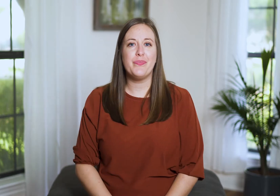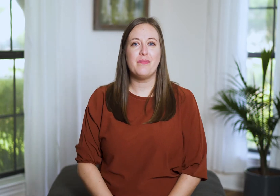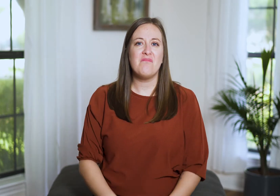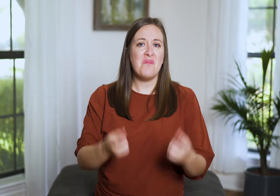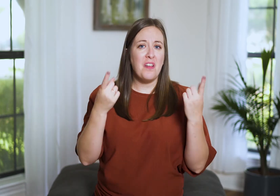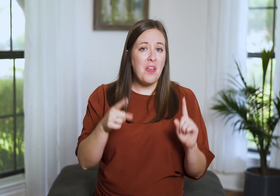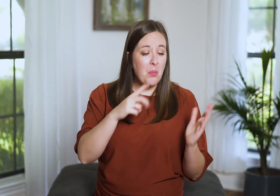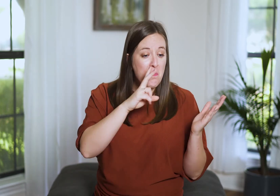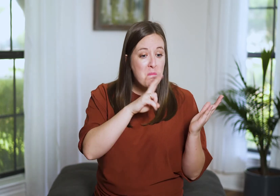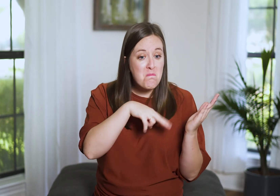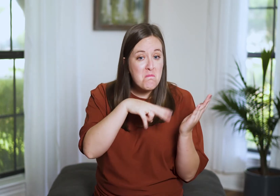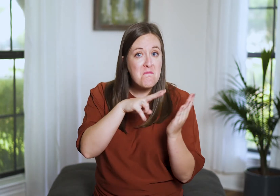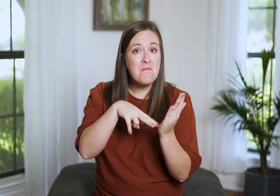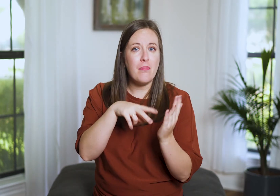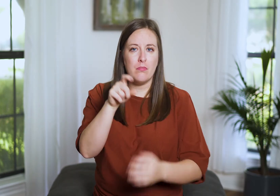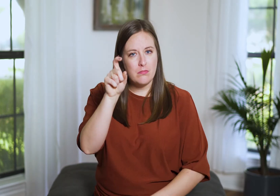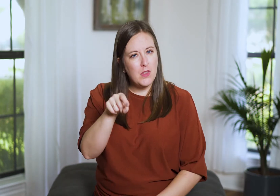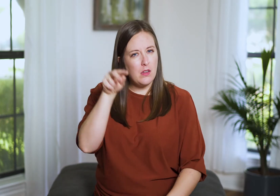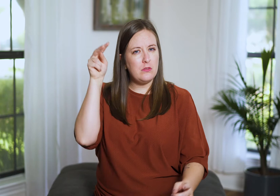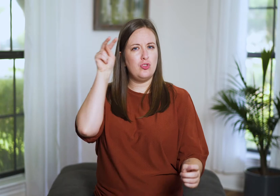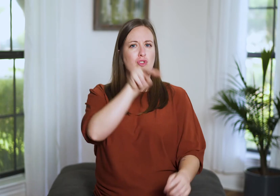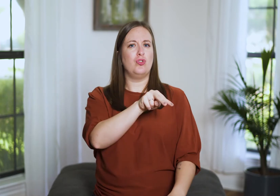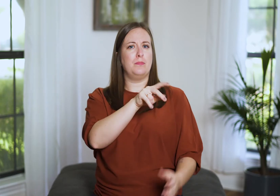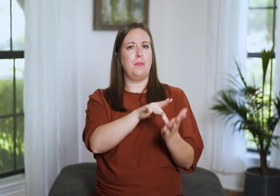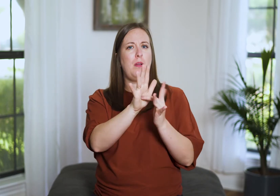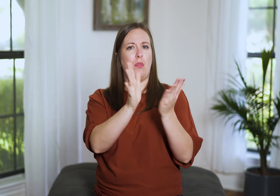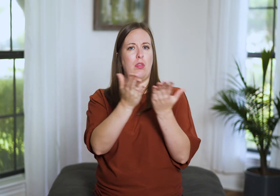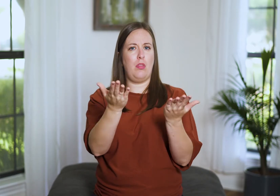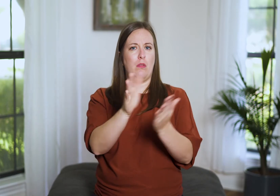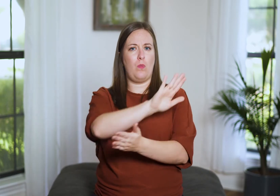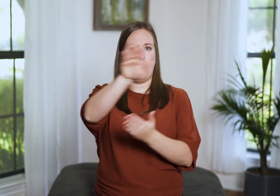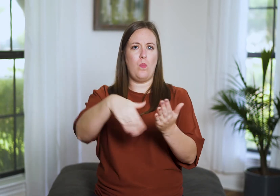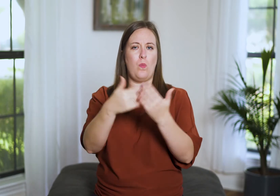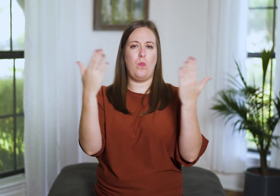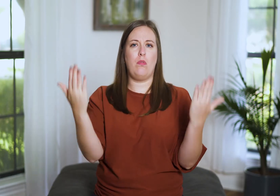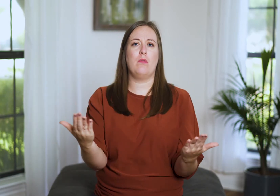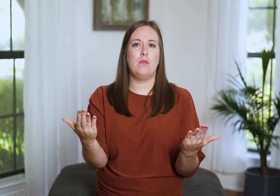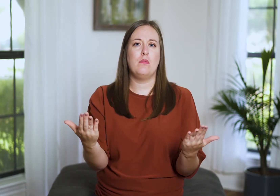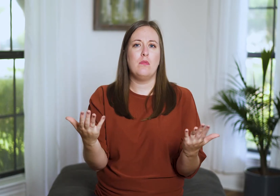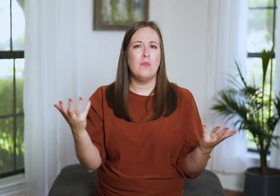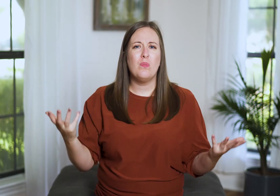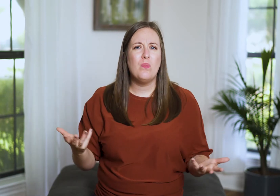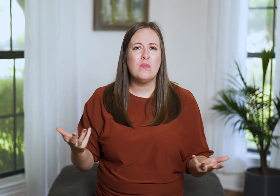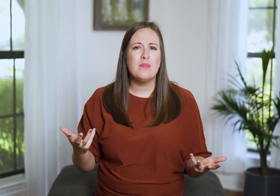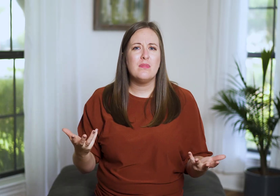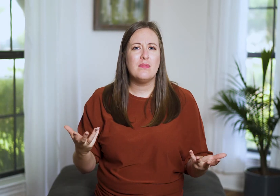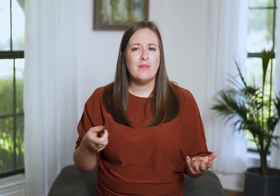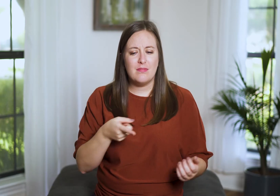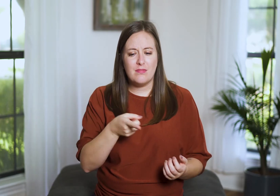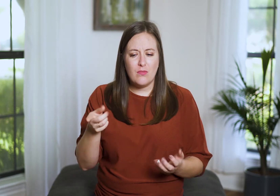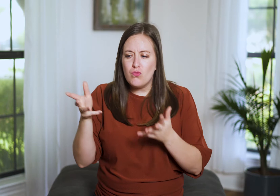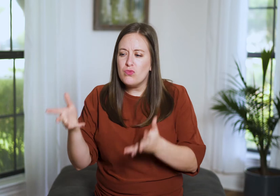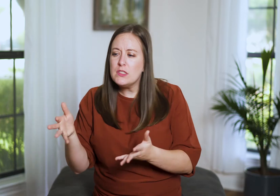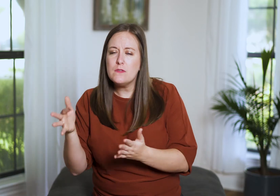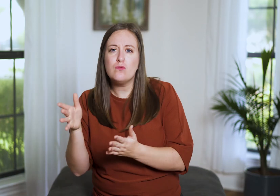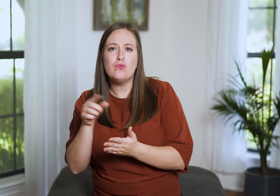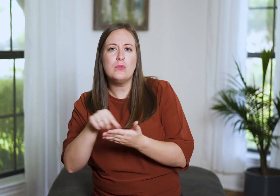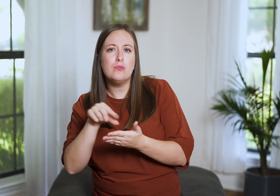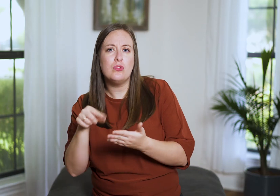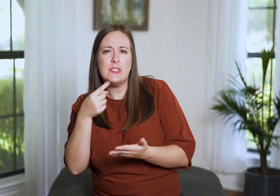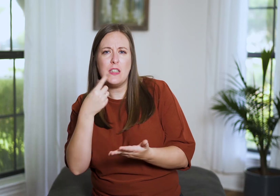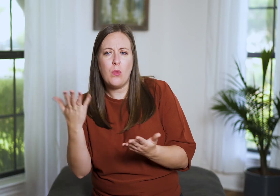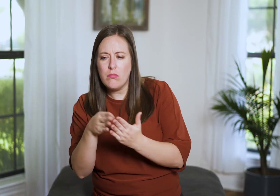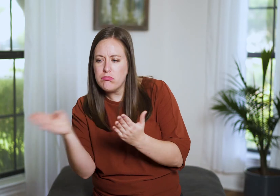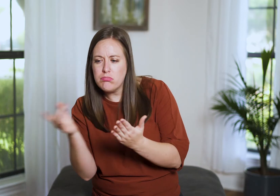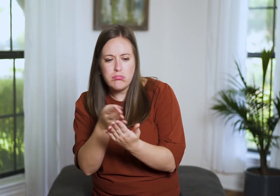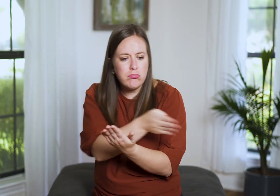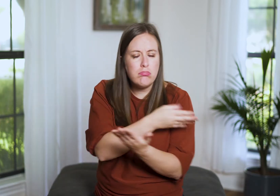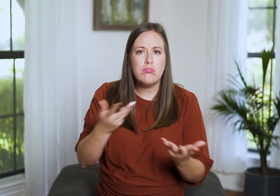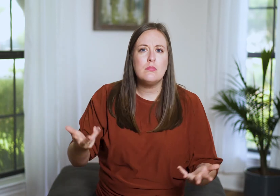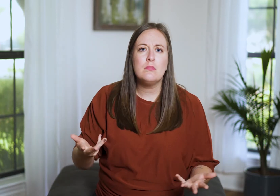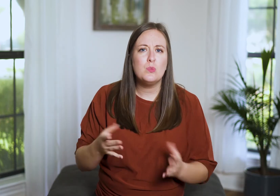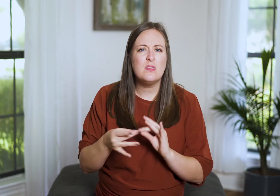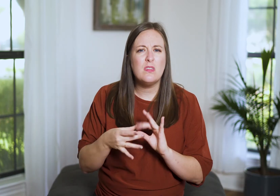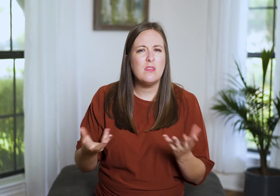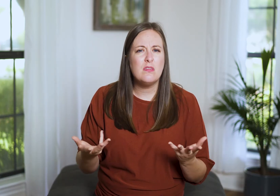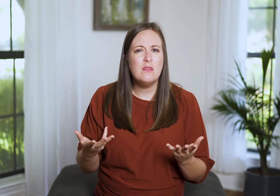it has to be weighed by its context and measured by the rest of scripture,